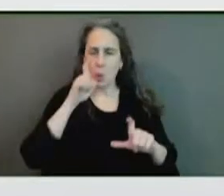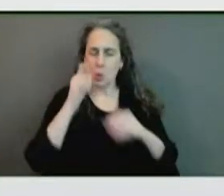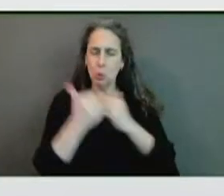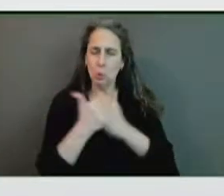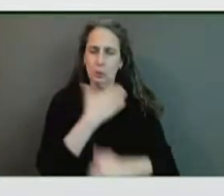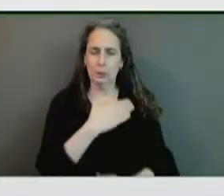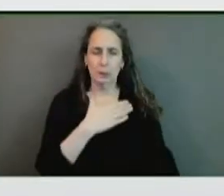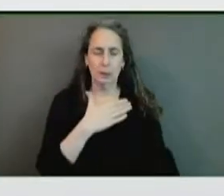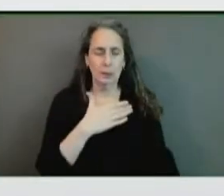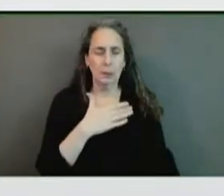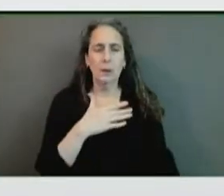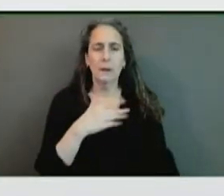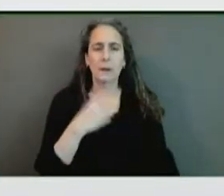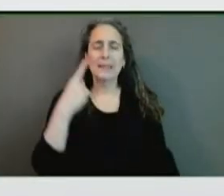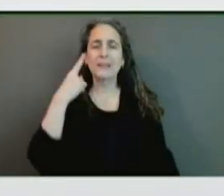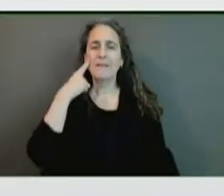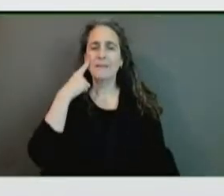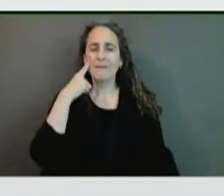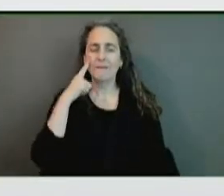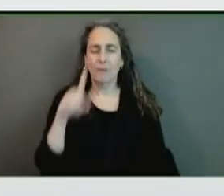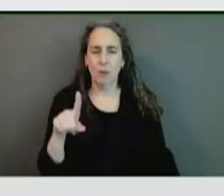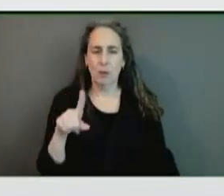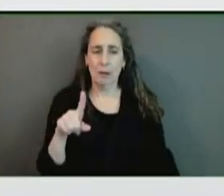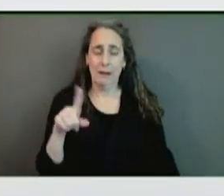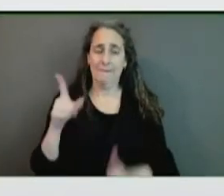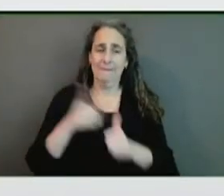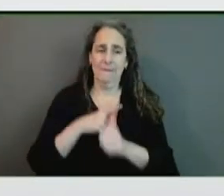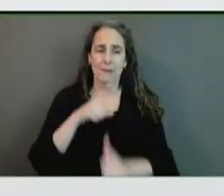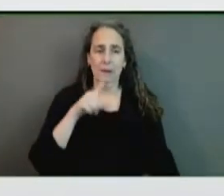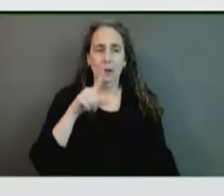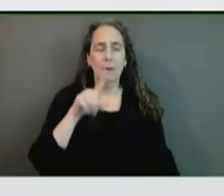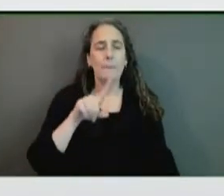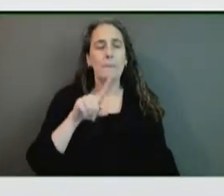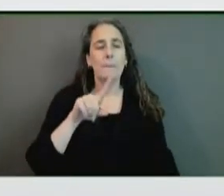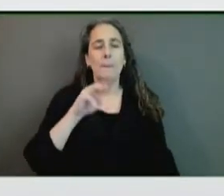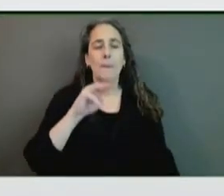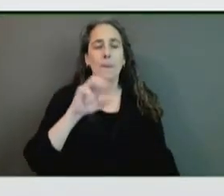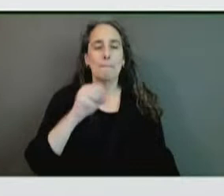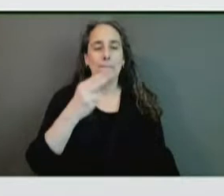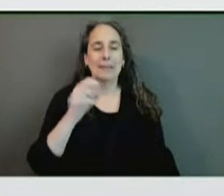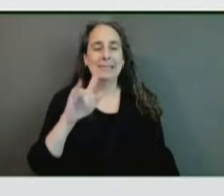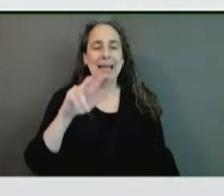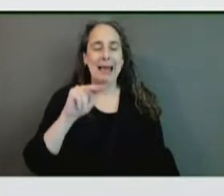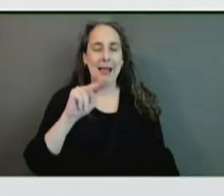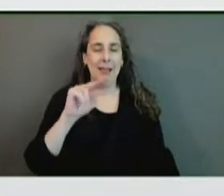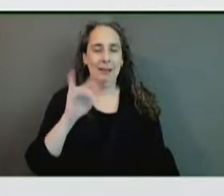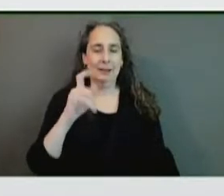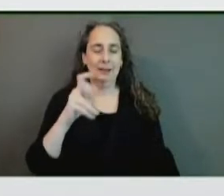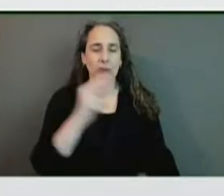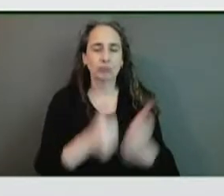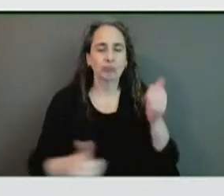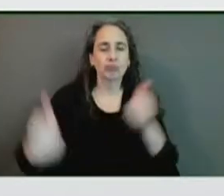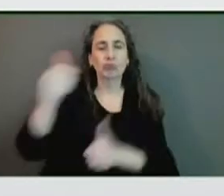questions that has come in. Let me see who sent that And this will go to at least at first.